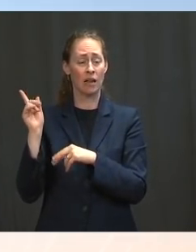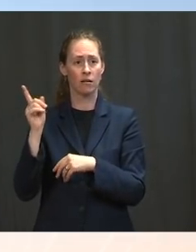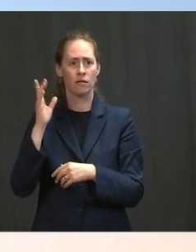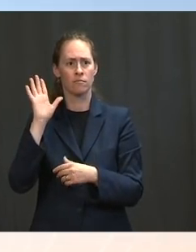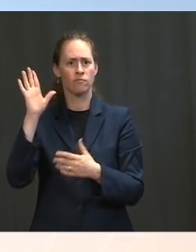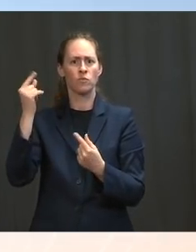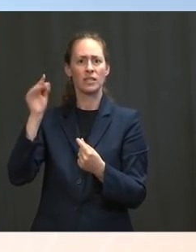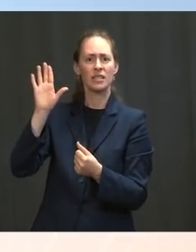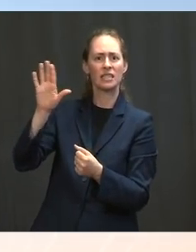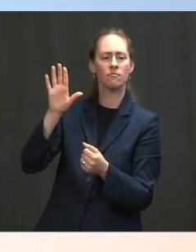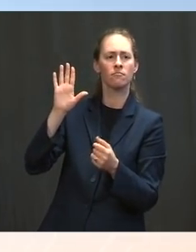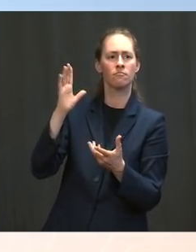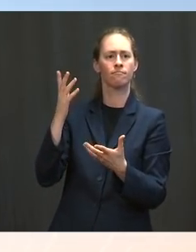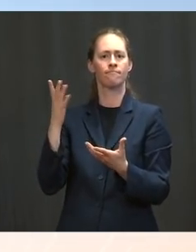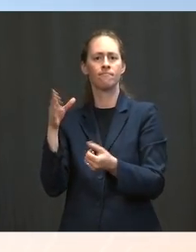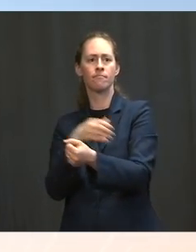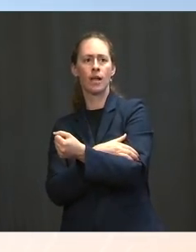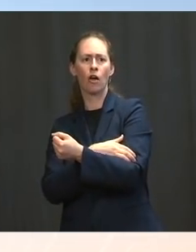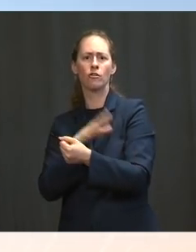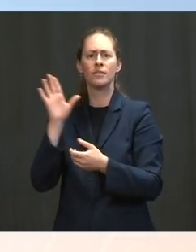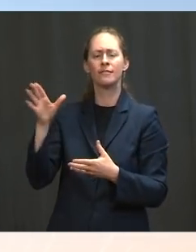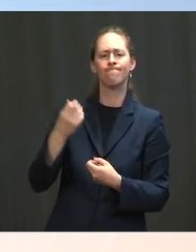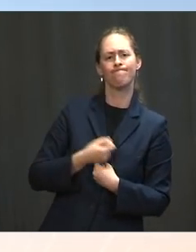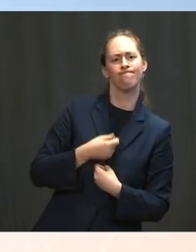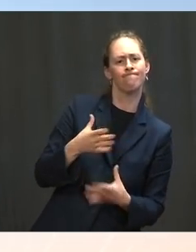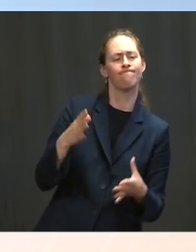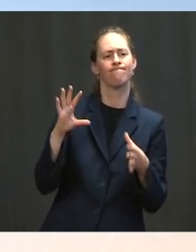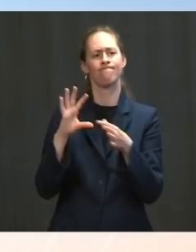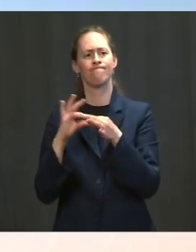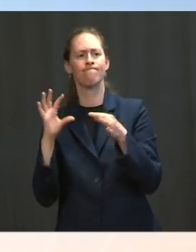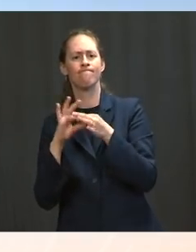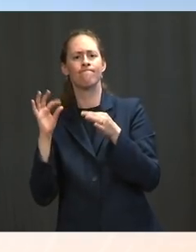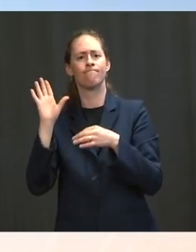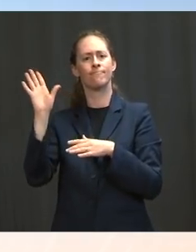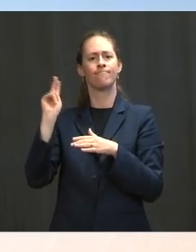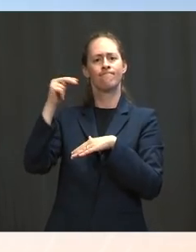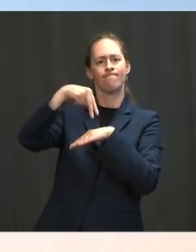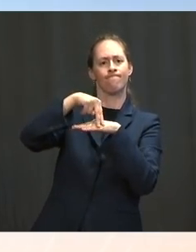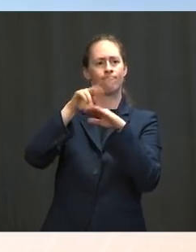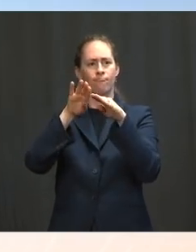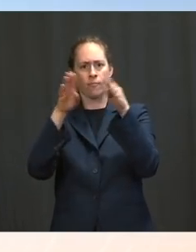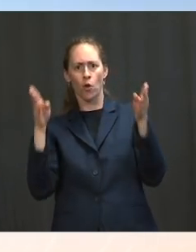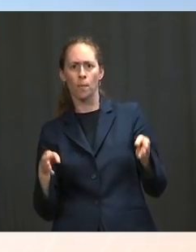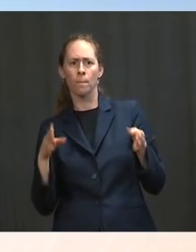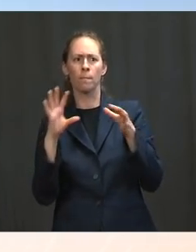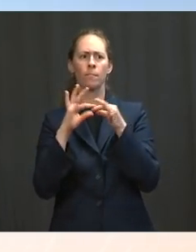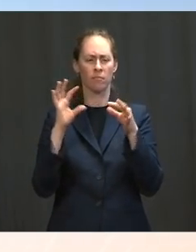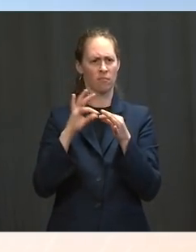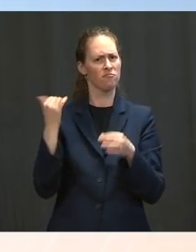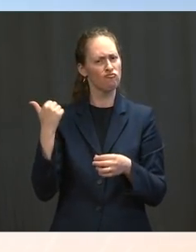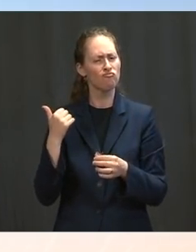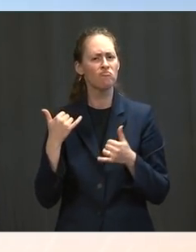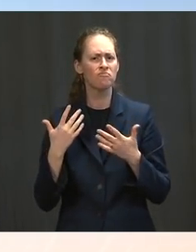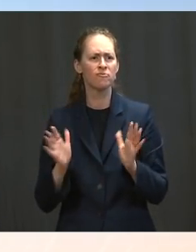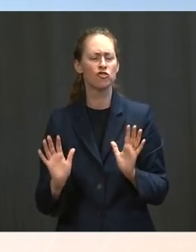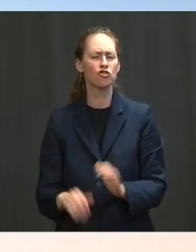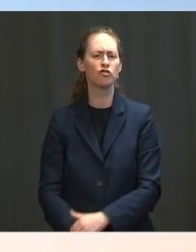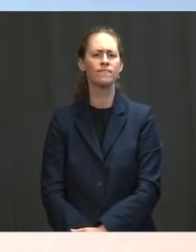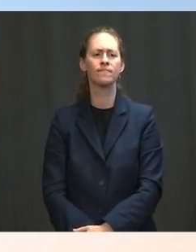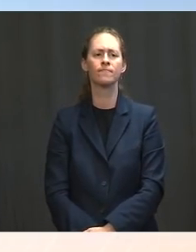and his platforms to advocate for moving these things forward. Karen, go ahead. The Press: Thanks, Jen. You've said a couple of times, on vaccines, that the work continues across several months --